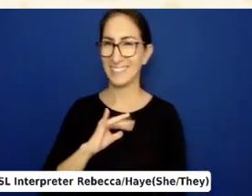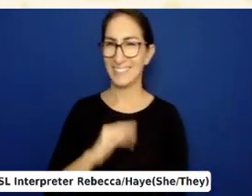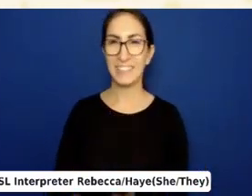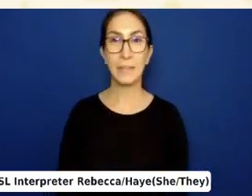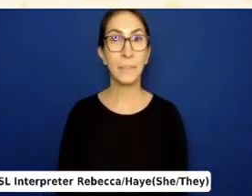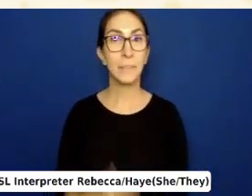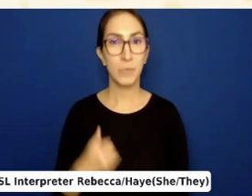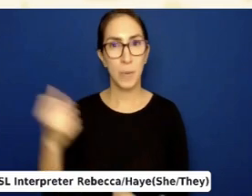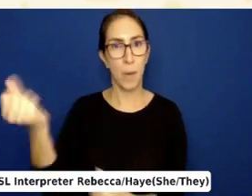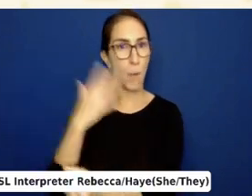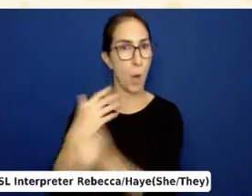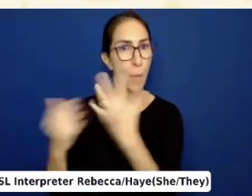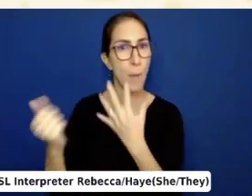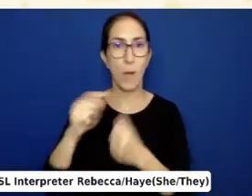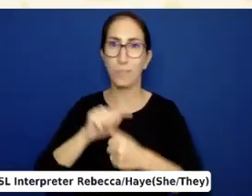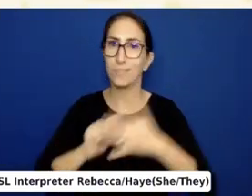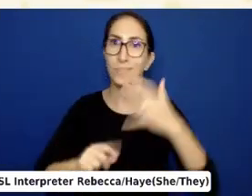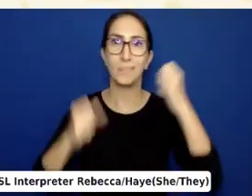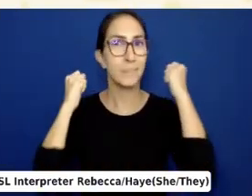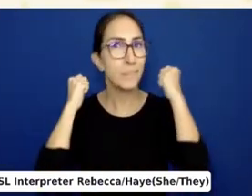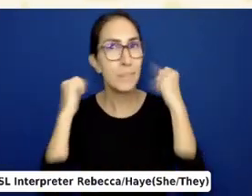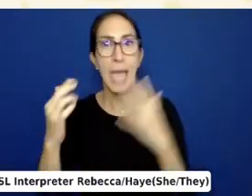So we'll get to as many of them as we can in the next few minutes.